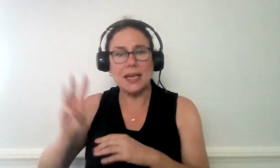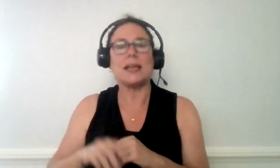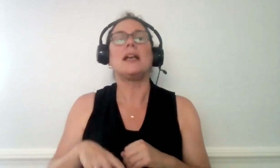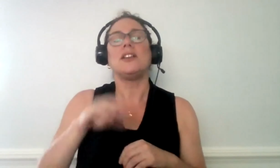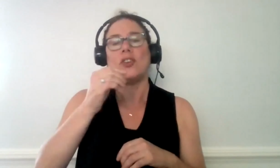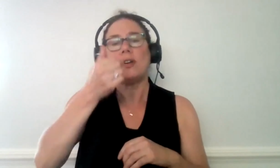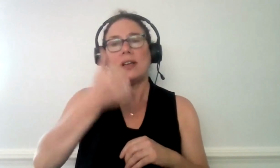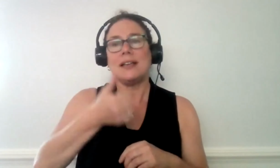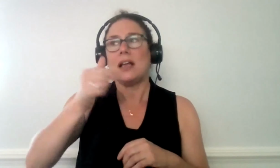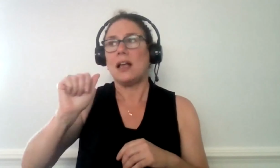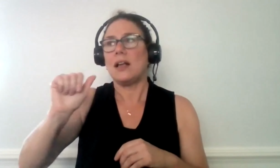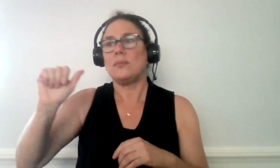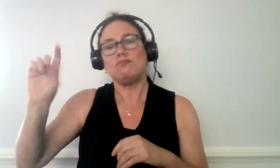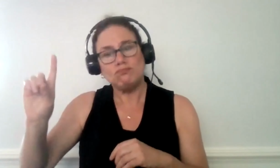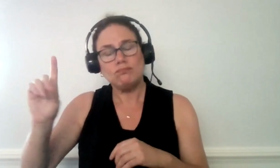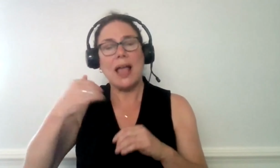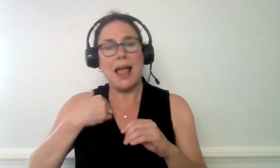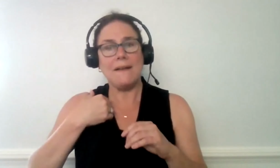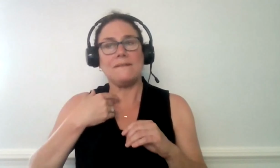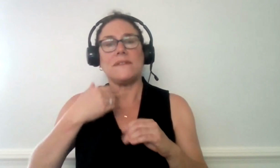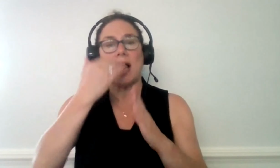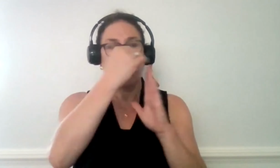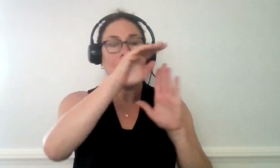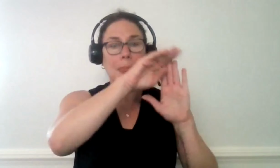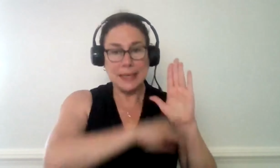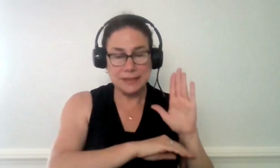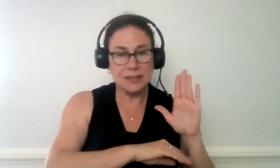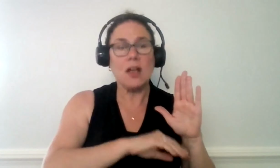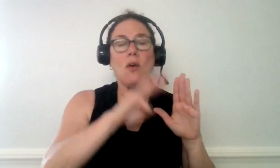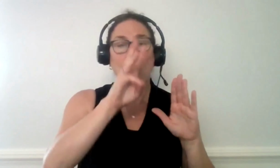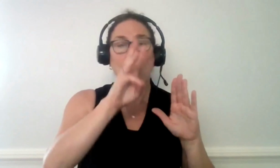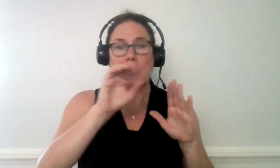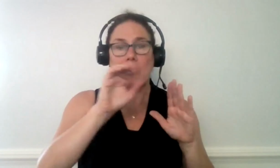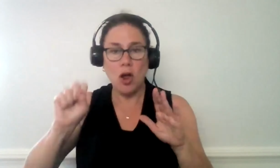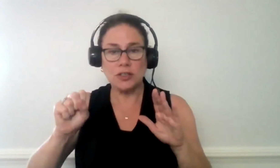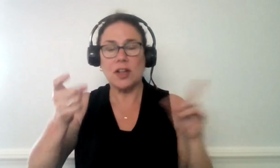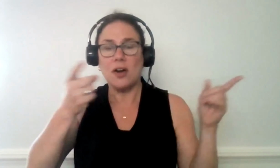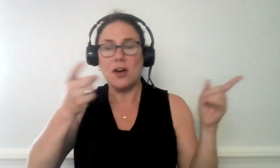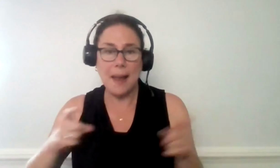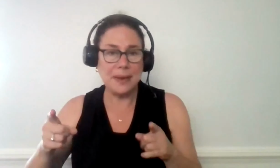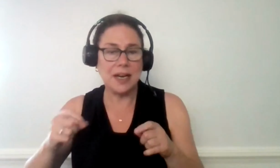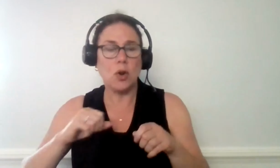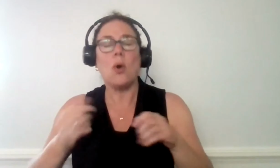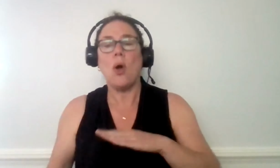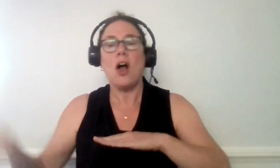Day actually lists webinars that are going on all day today.